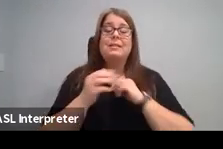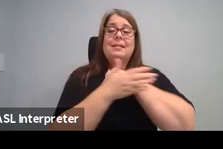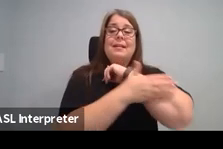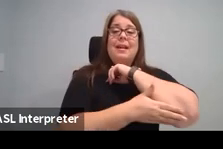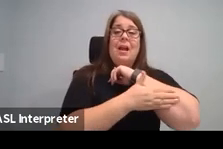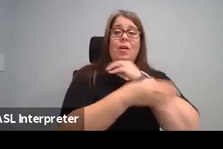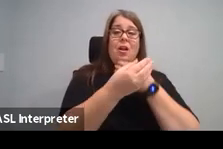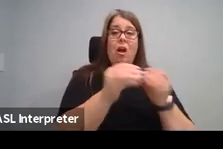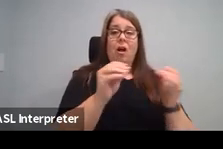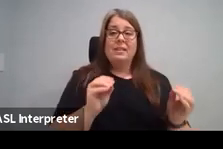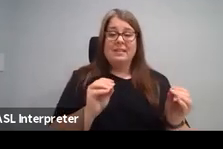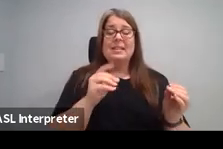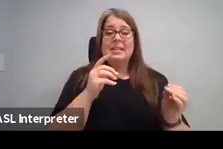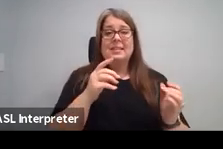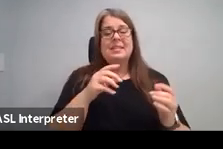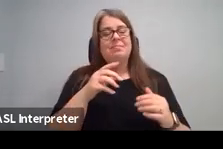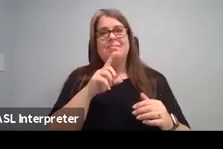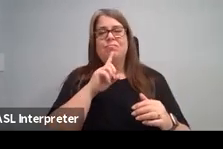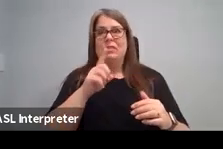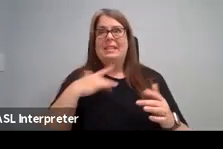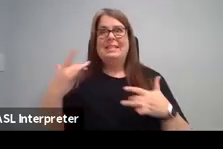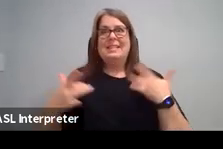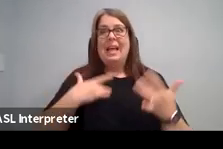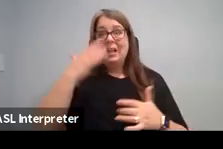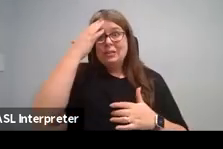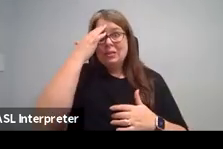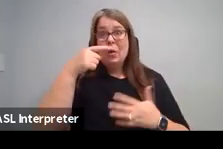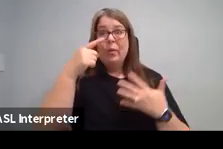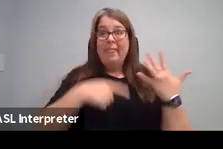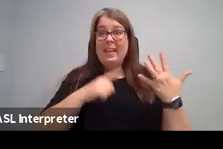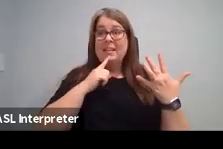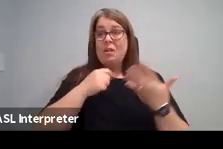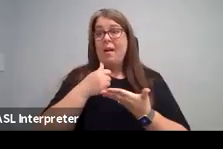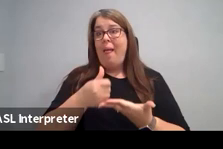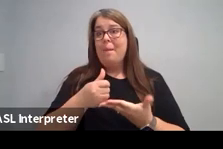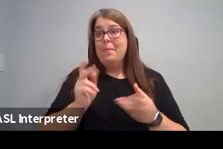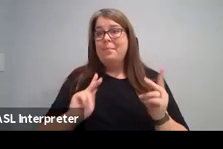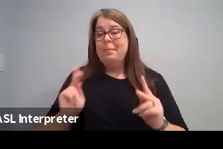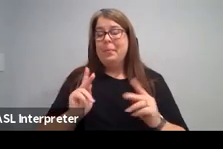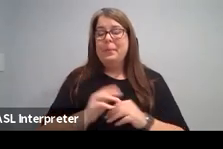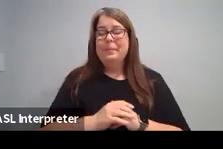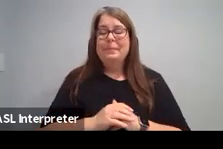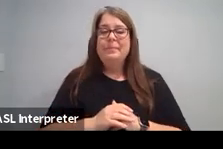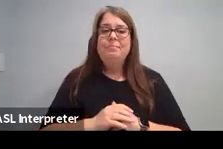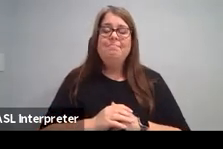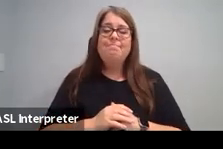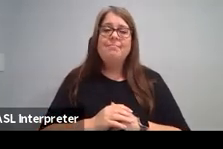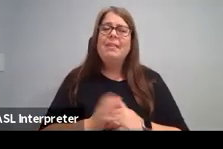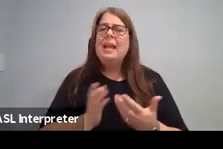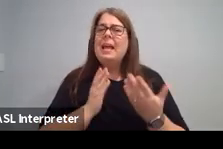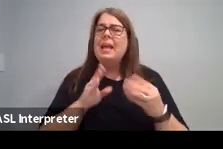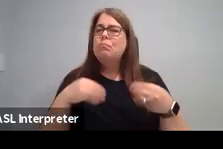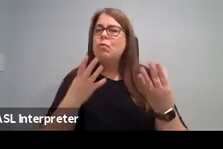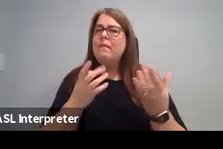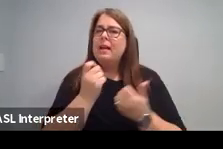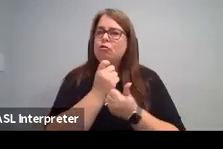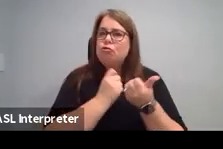Allison Frenzel : It's exciting to know that these are helping people. So really what they are is just providing a structure, you can customize them. You can make a copy